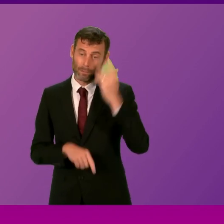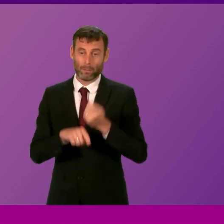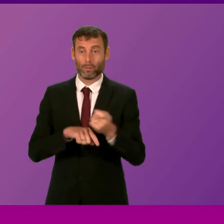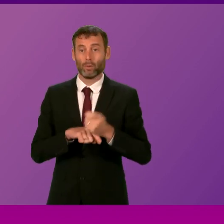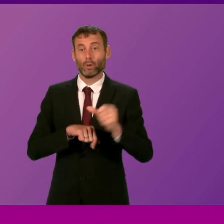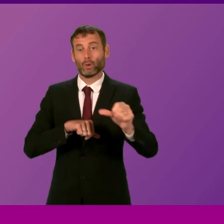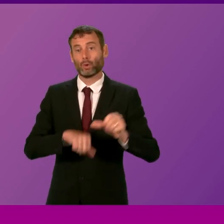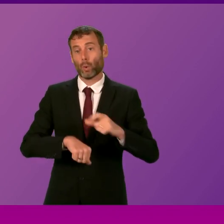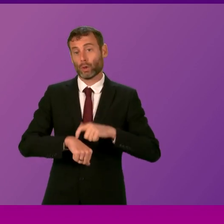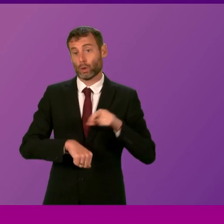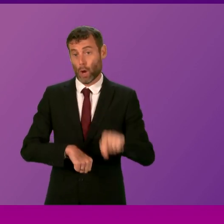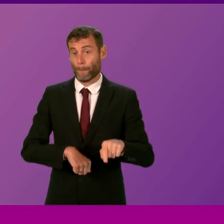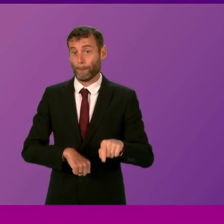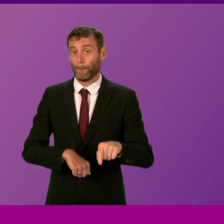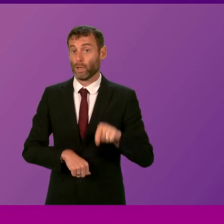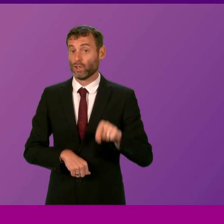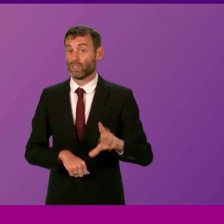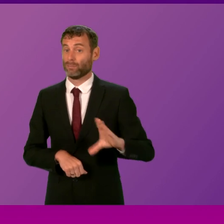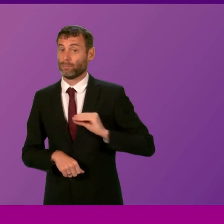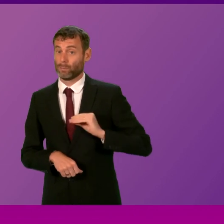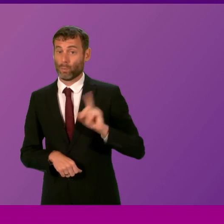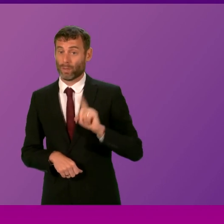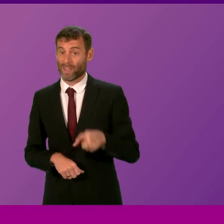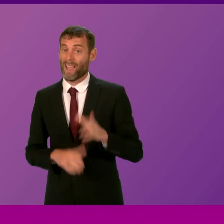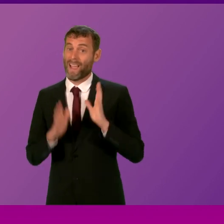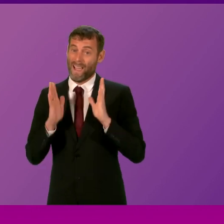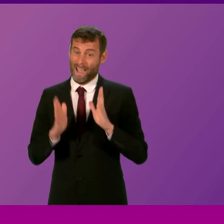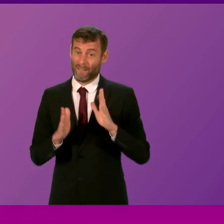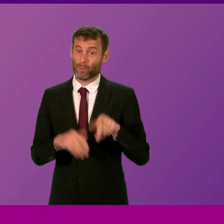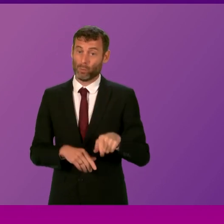touch with me this week. She will shortly be obliged to display a licence notice in